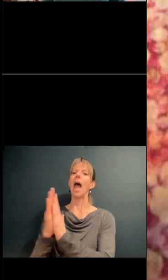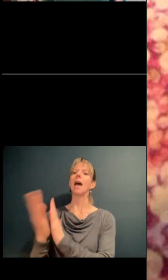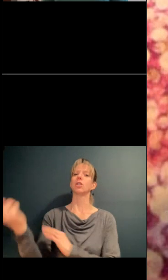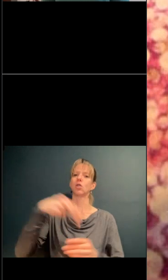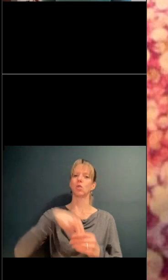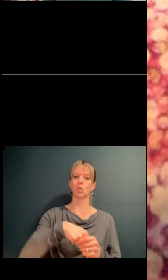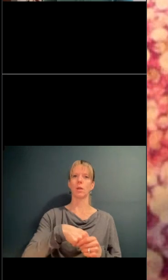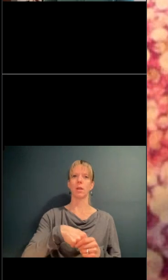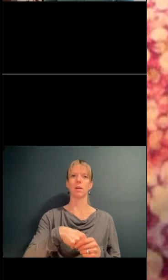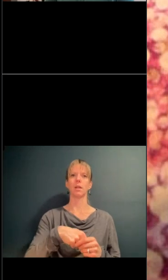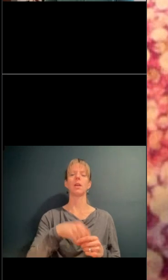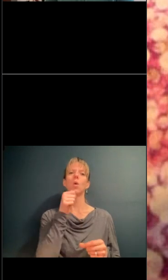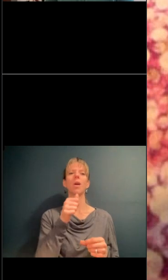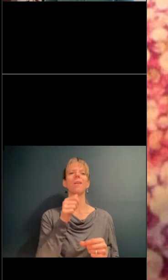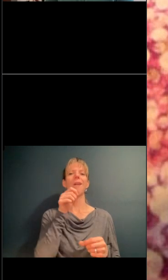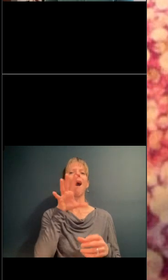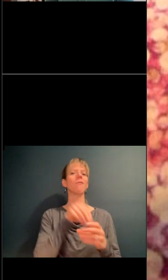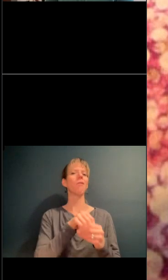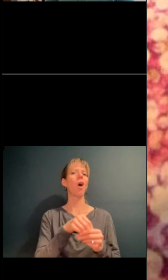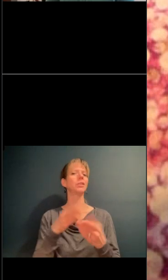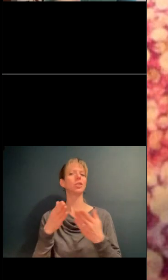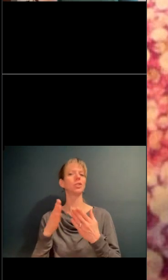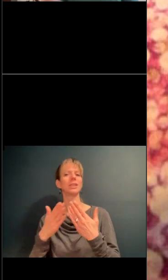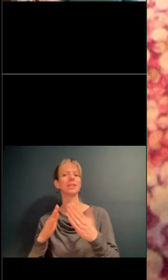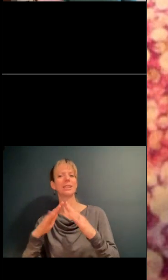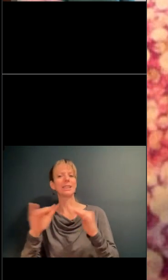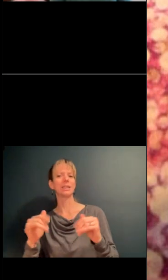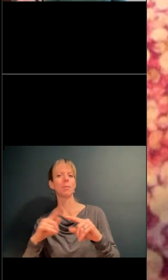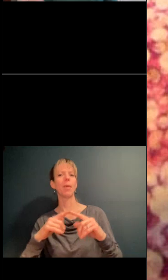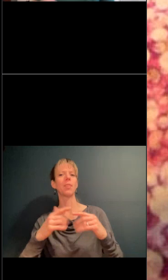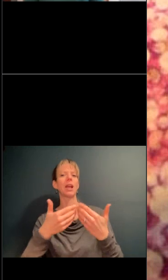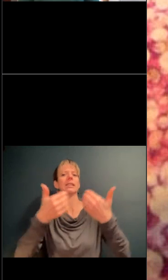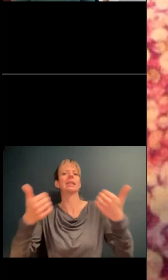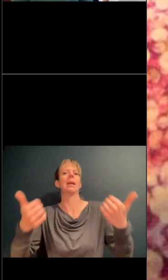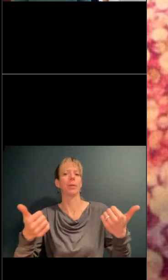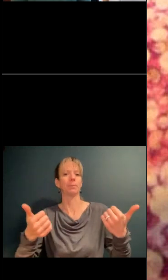of the service system as well. Well, seven is to be heard.